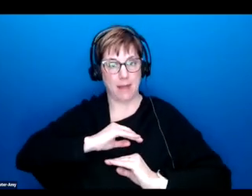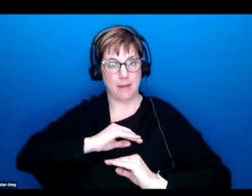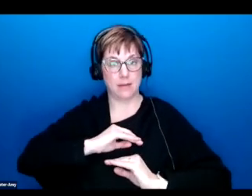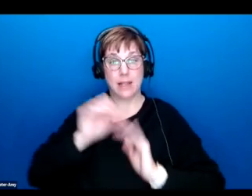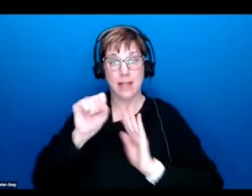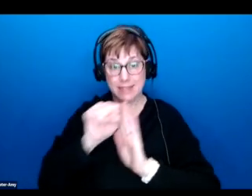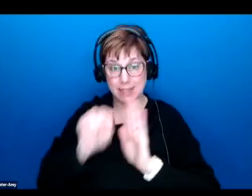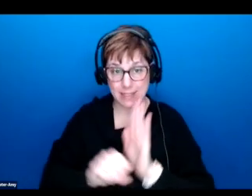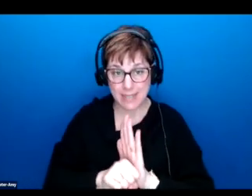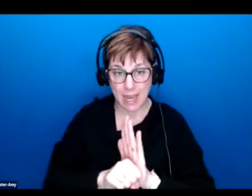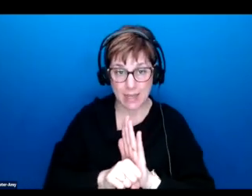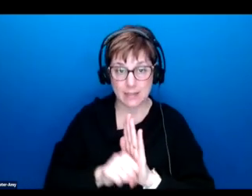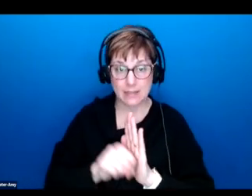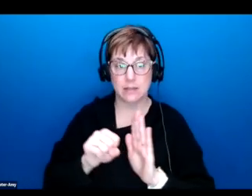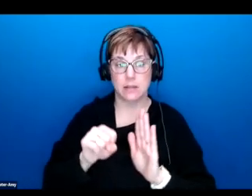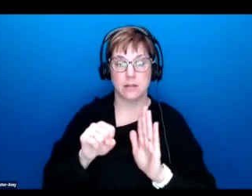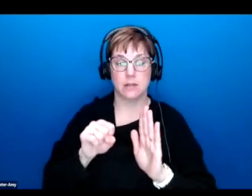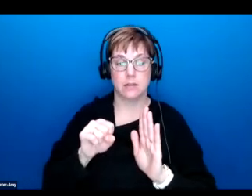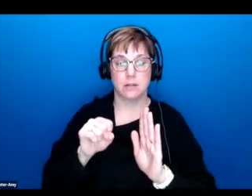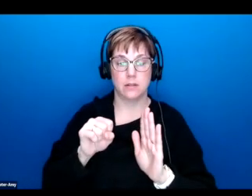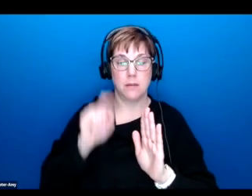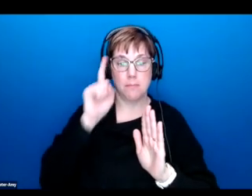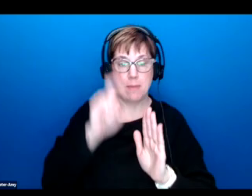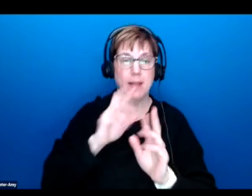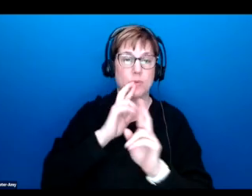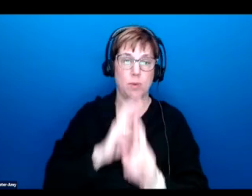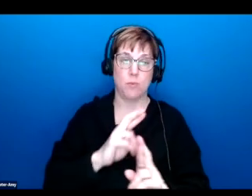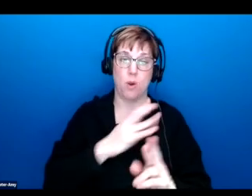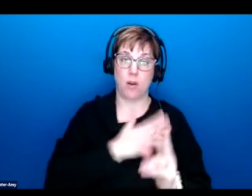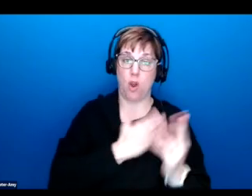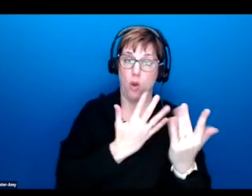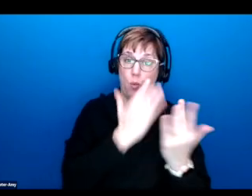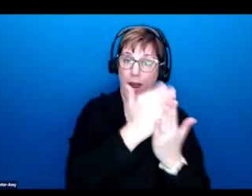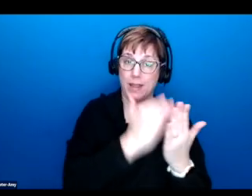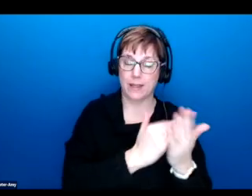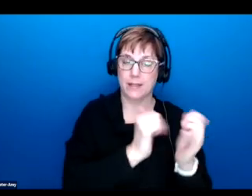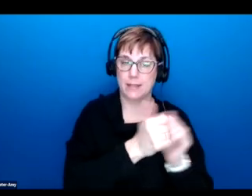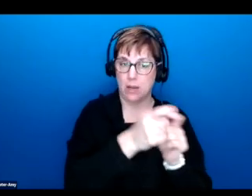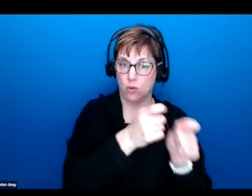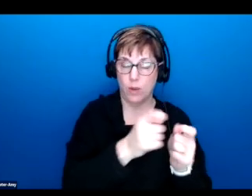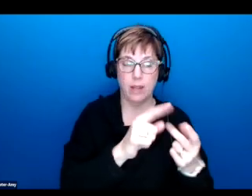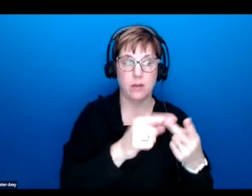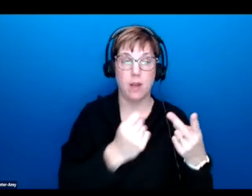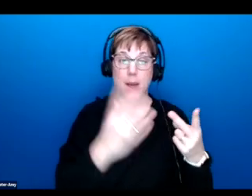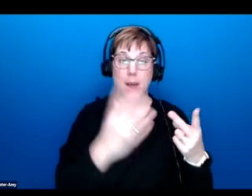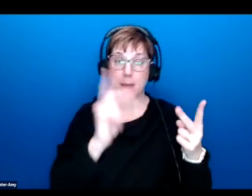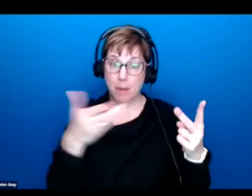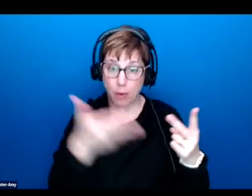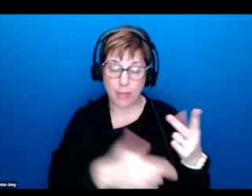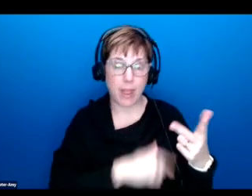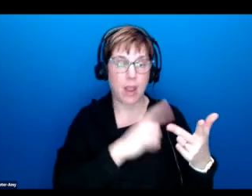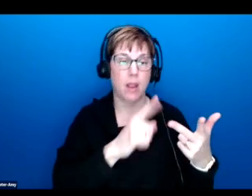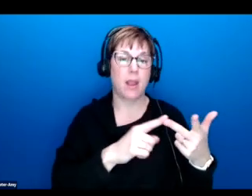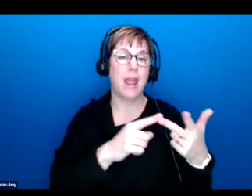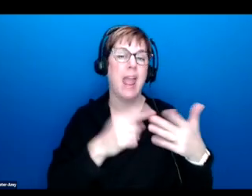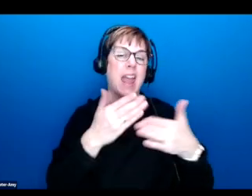report how they maintain their wait list, the number of people on their wait list, and the average amount of time on a wait list